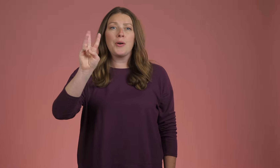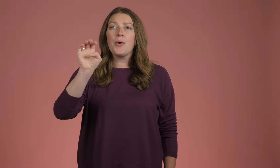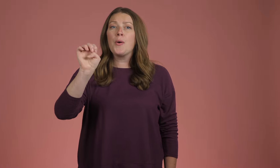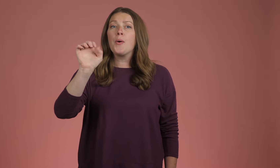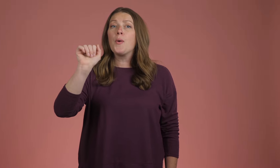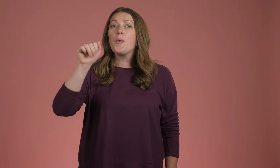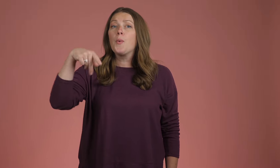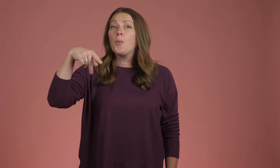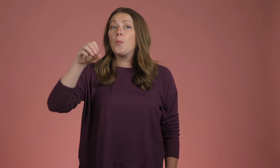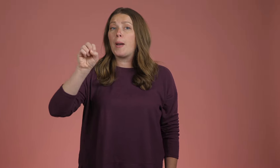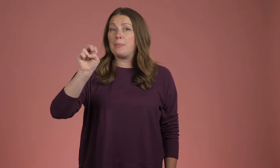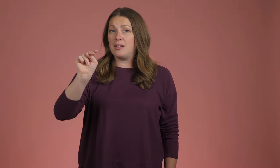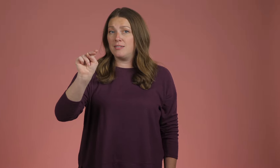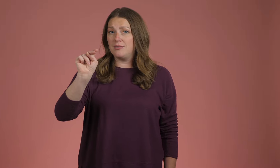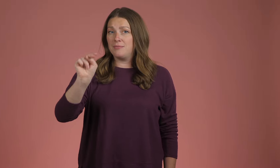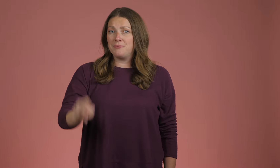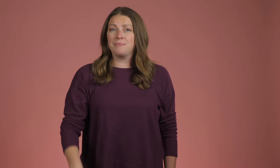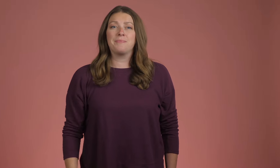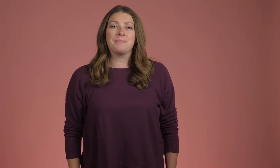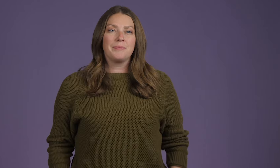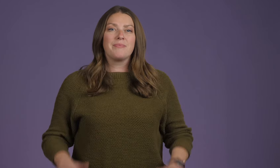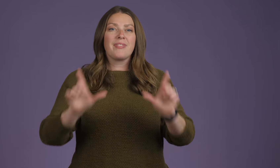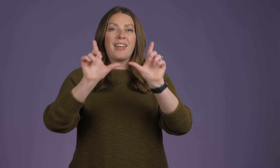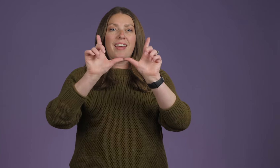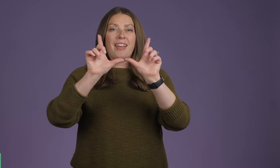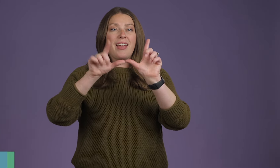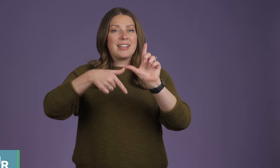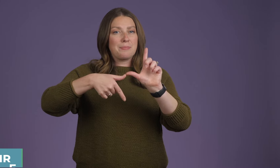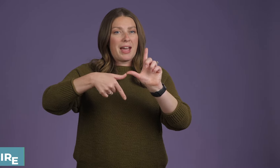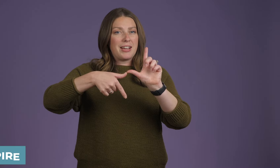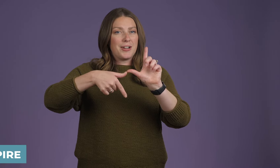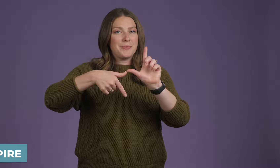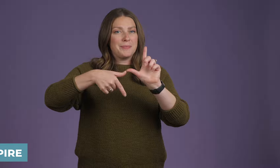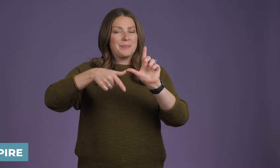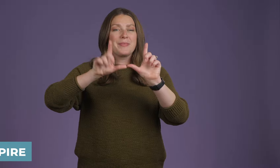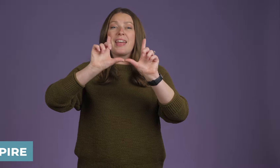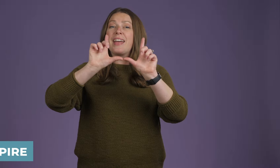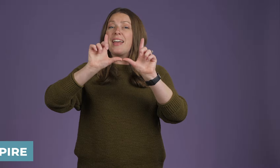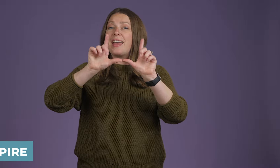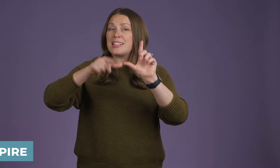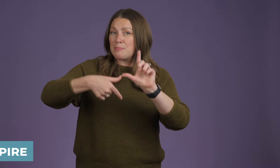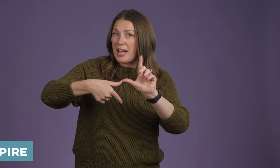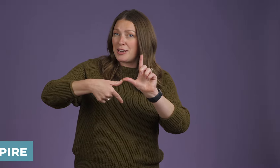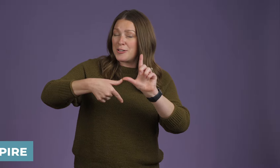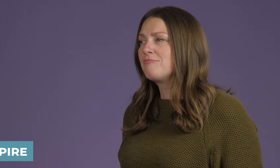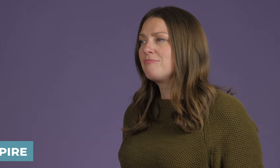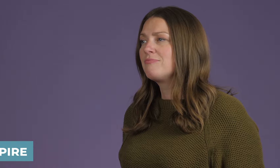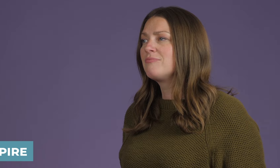Weapon Expire.